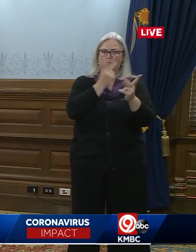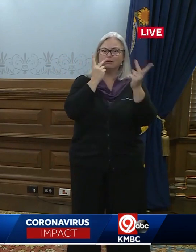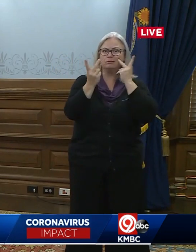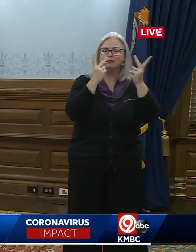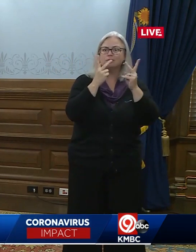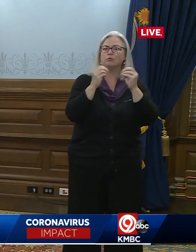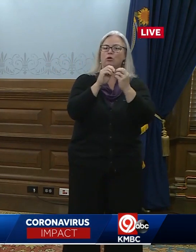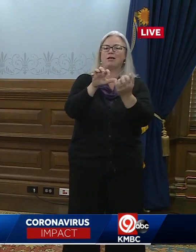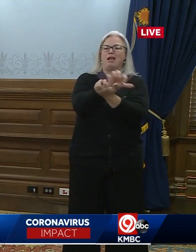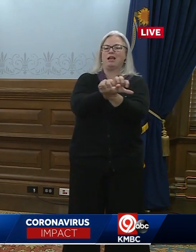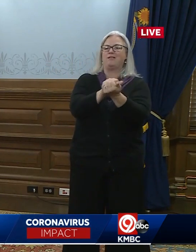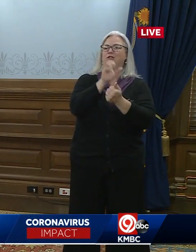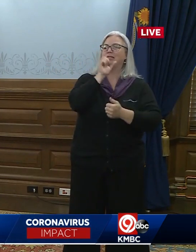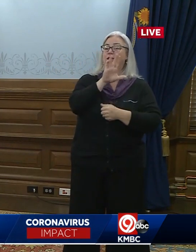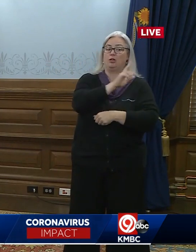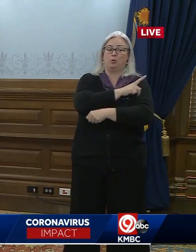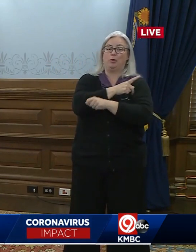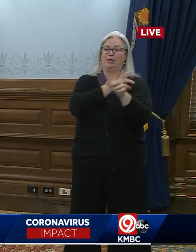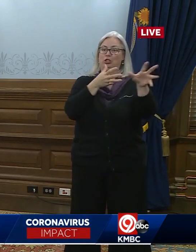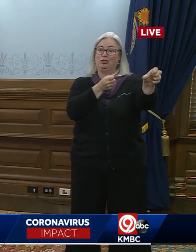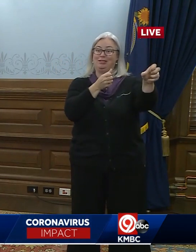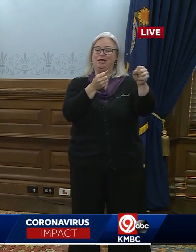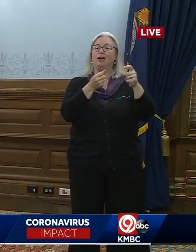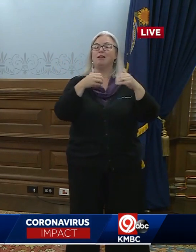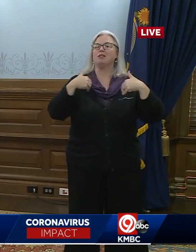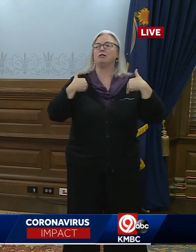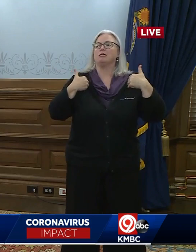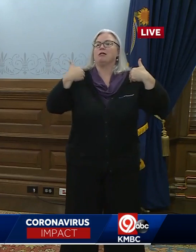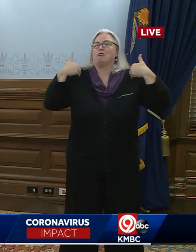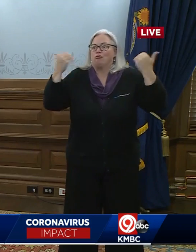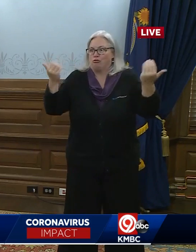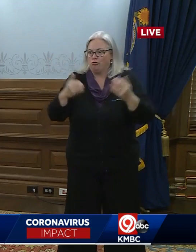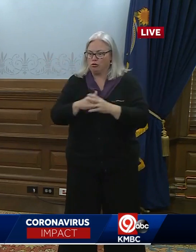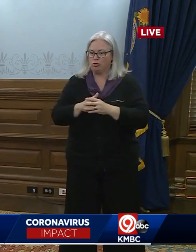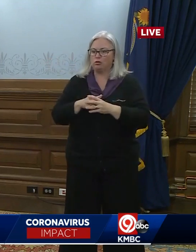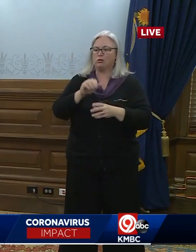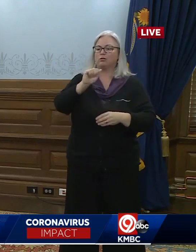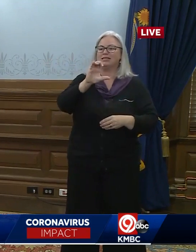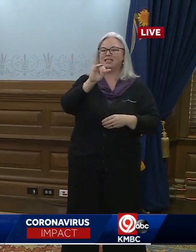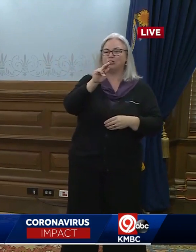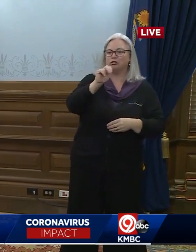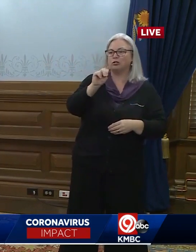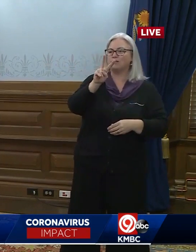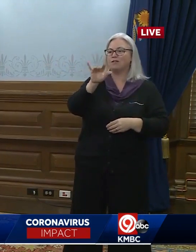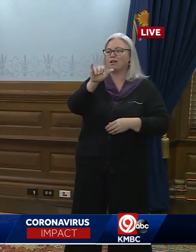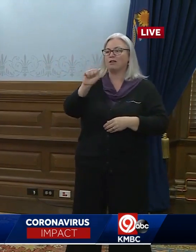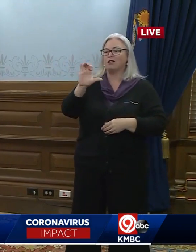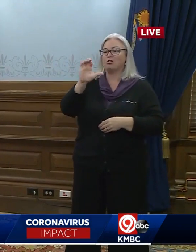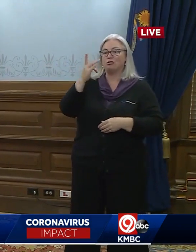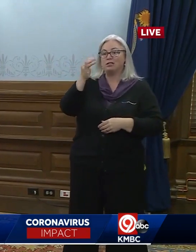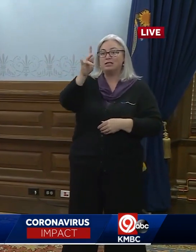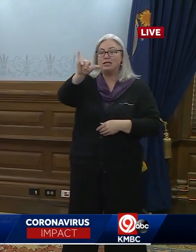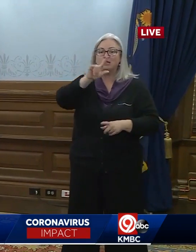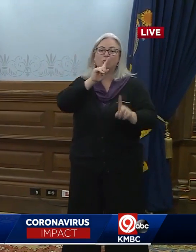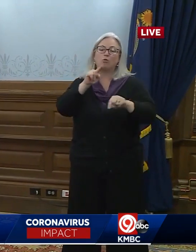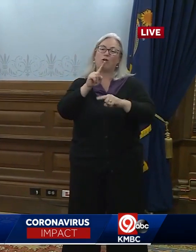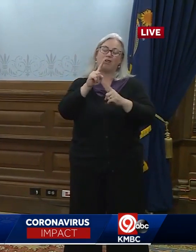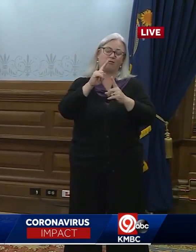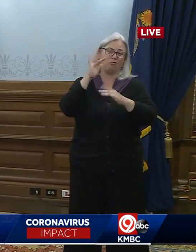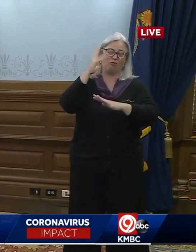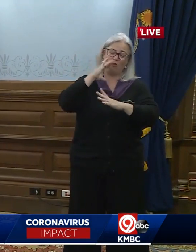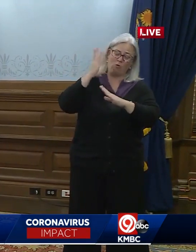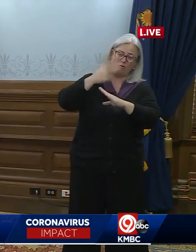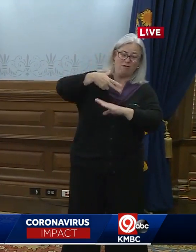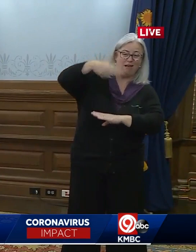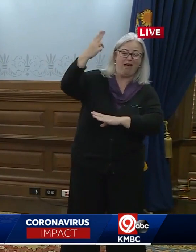THE WICHITA EAGLE HAS REPORTED THAT WICHITA HOSPITALS HAVE SEEN THE AVERAGE AGE OF THEIR PATIENTS DECREASING.